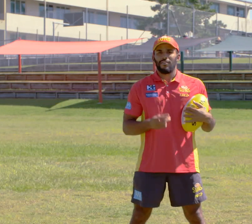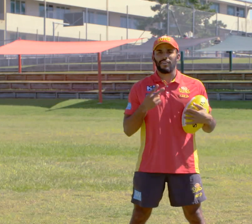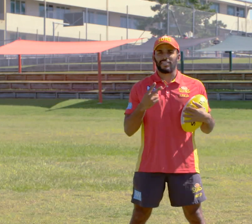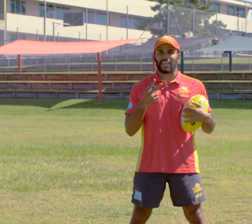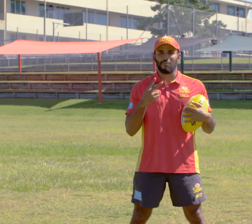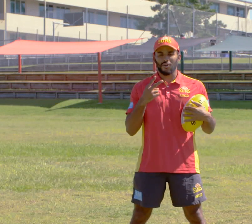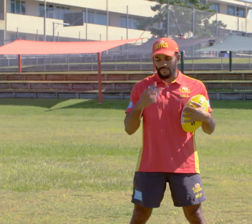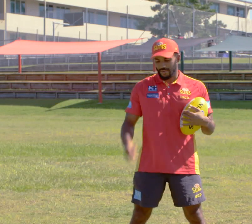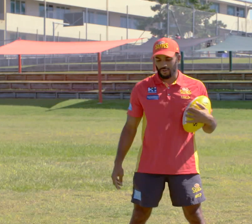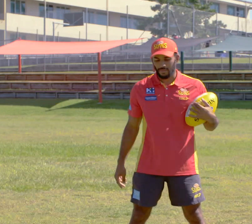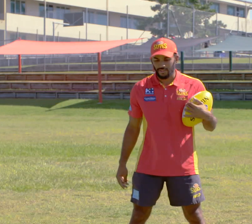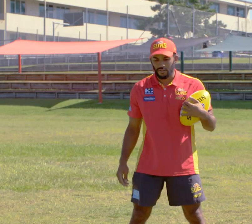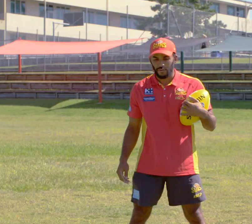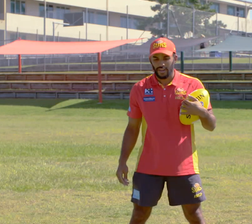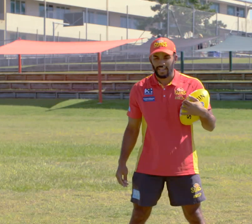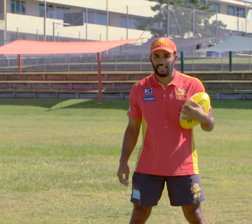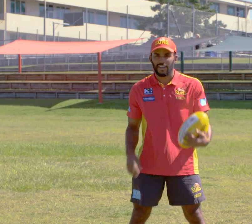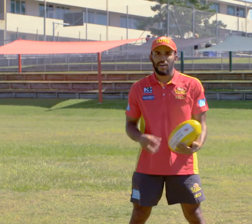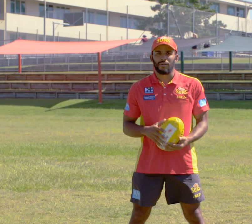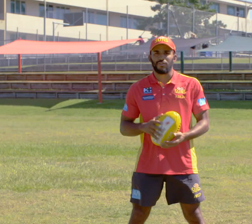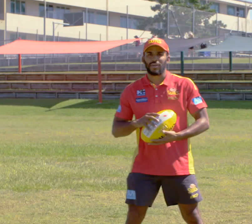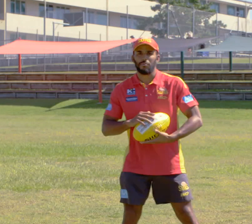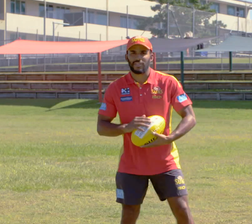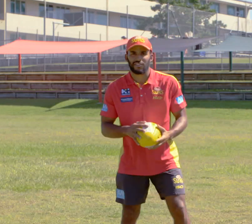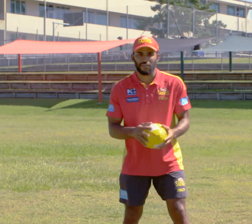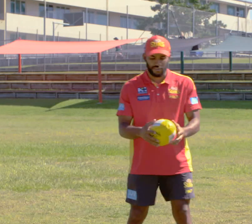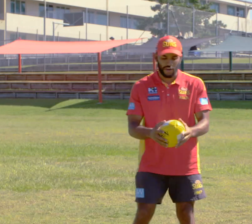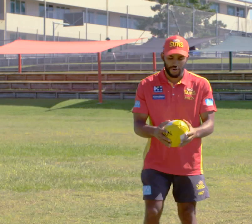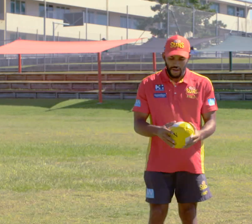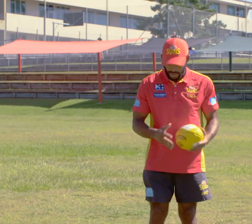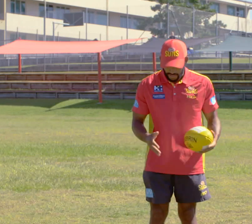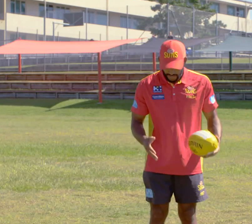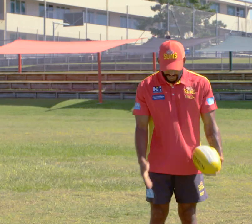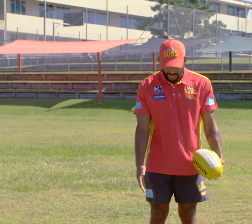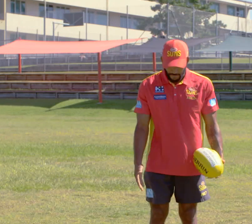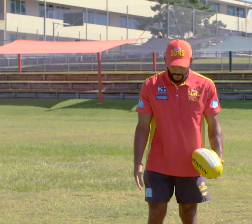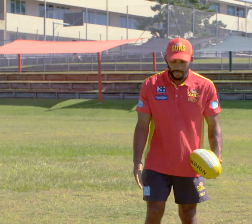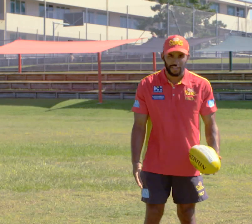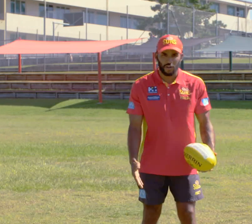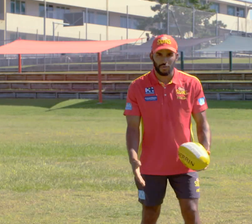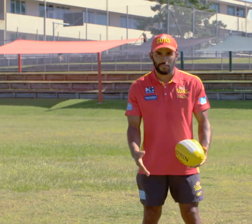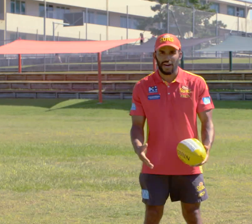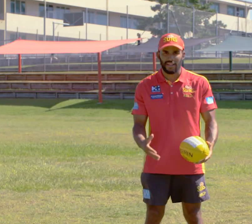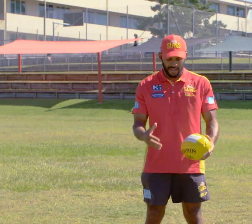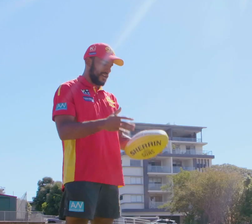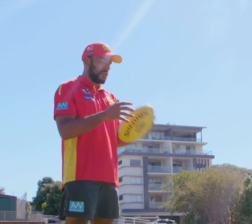For your second move, what I'm going to do for you is a couple of touch drills. So again, you're going to have your feet about shoulder-width apart,